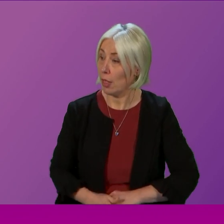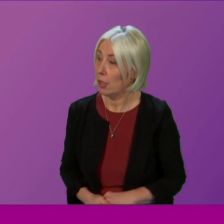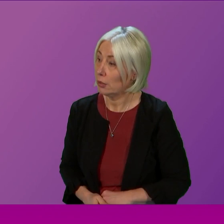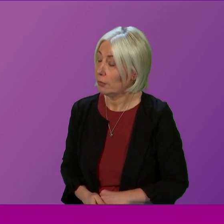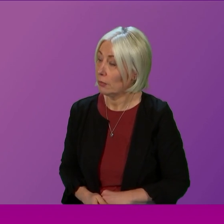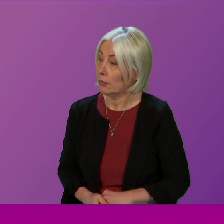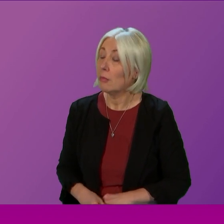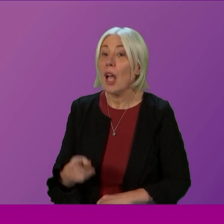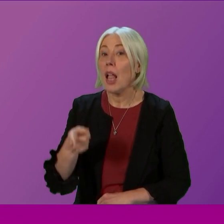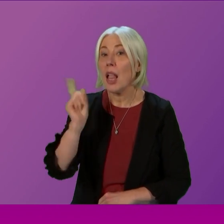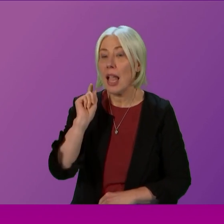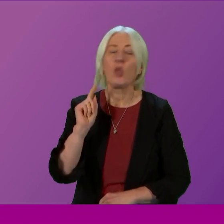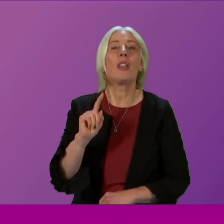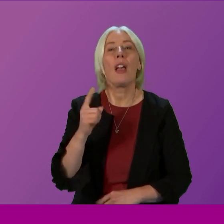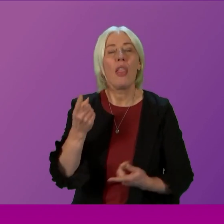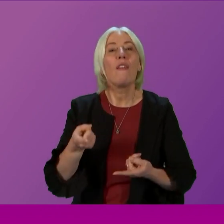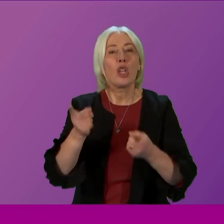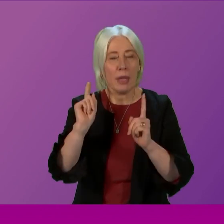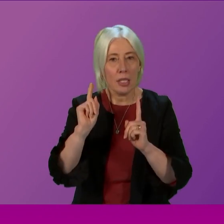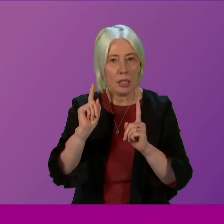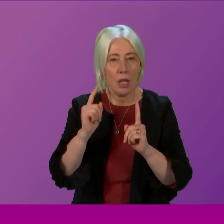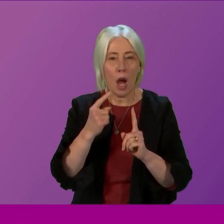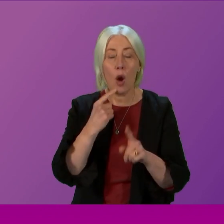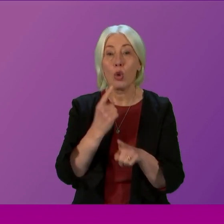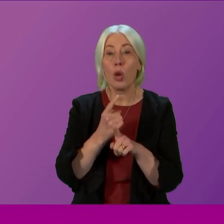Last week, the First Minister, talking about Humza Yousaf,